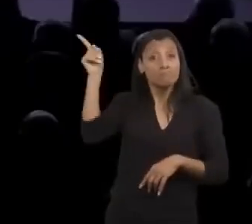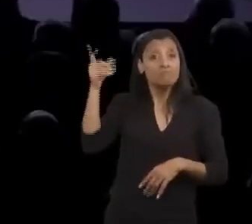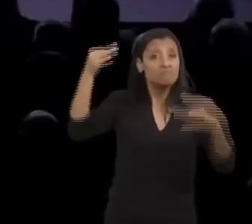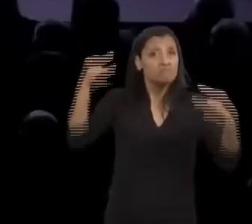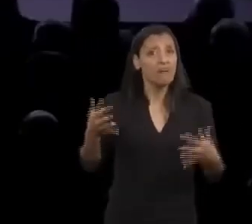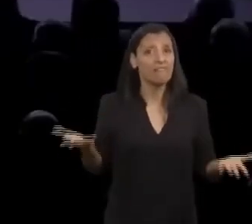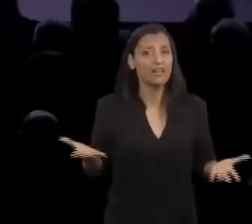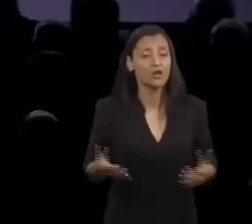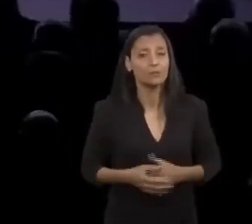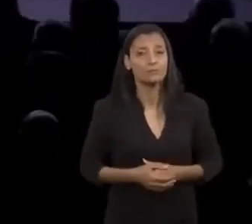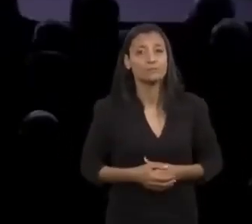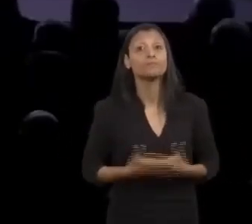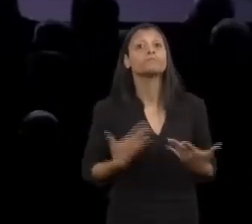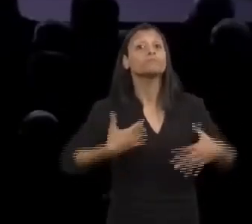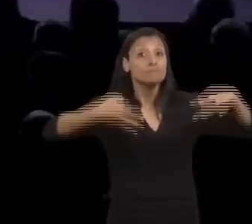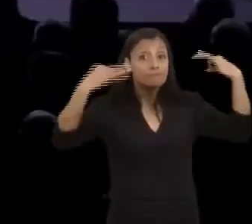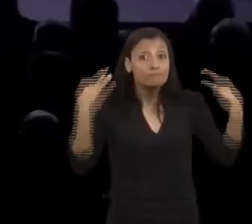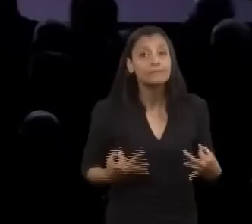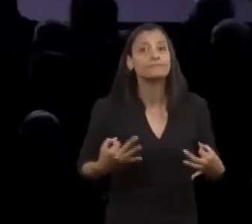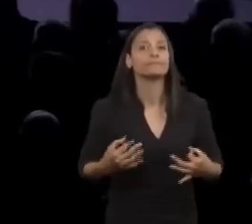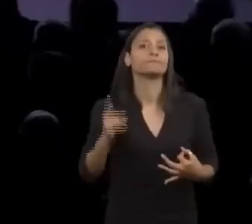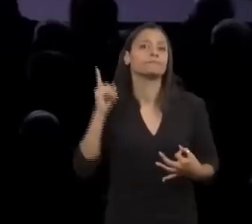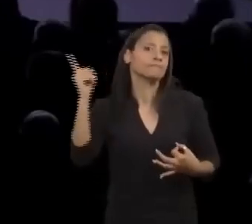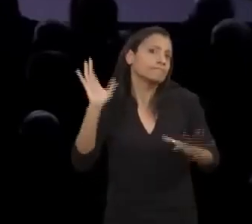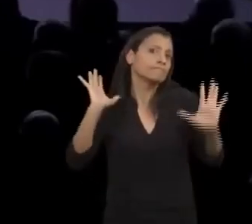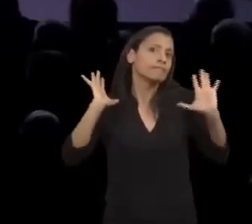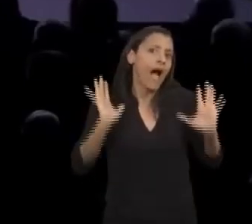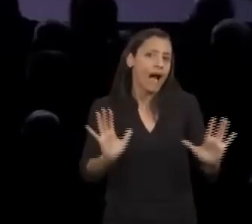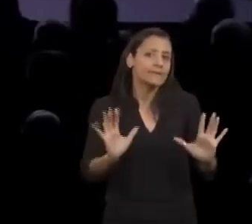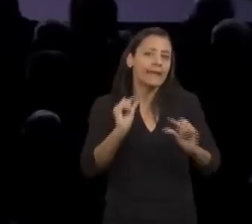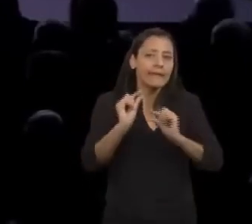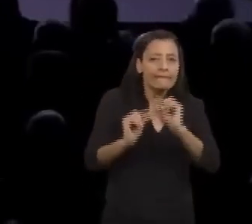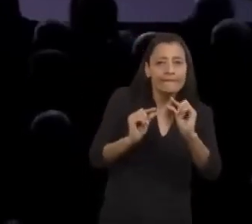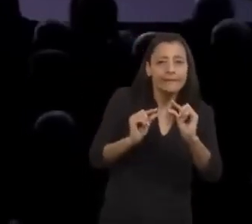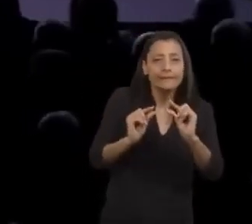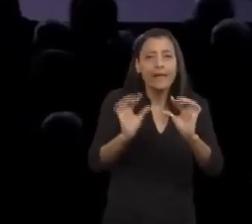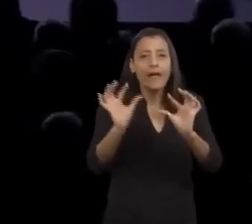And in reality it is a granitic form, that is to say that the quantitative theorists,